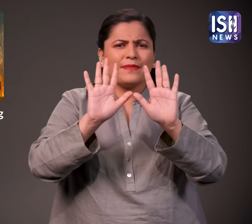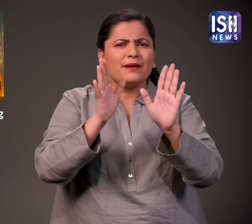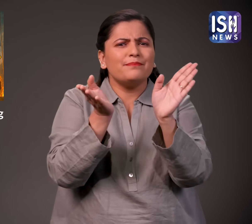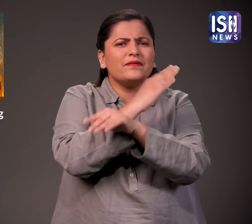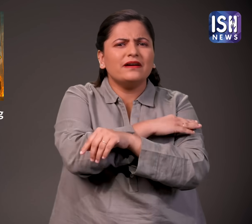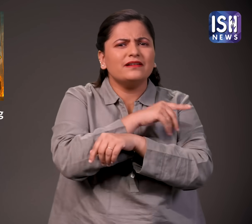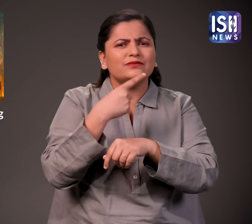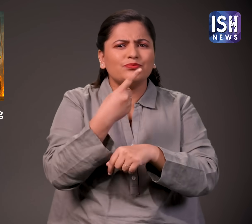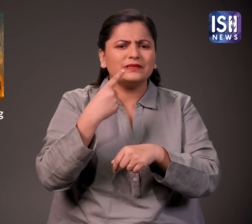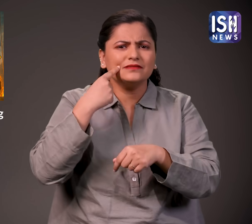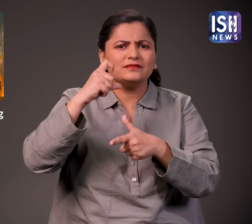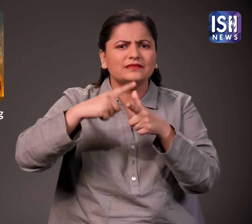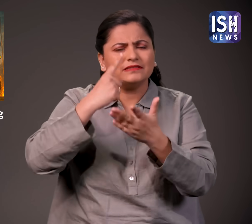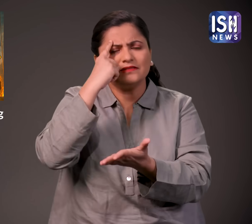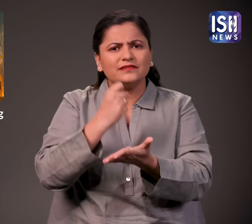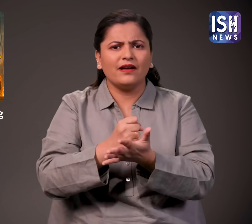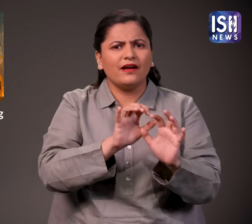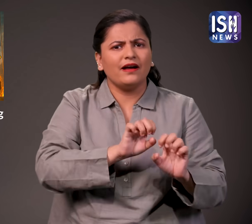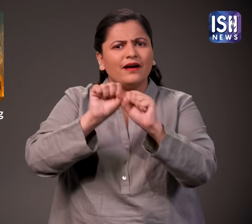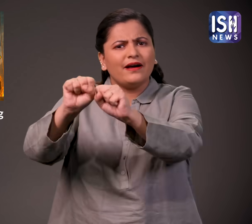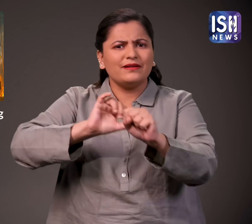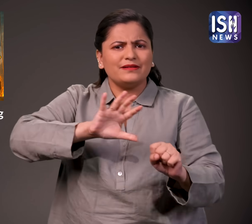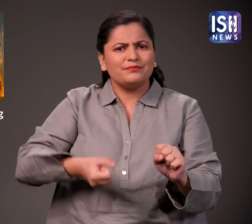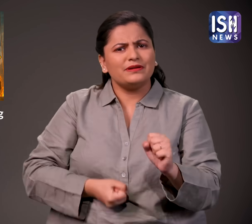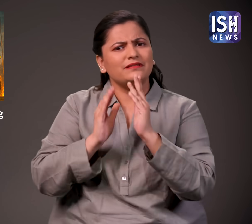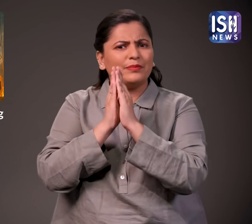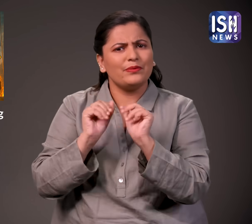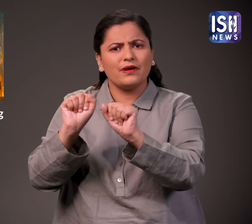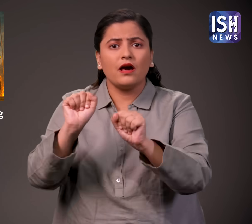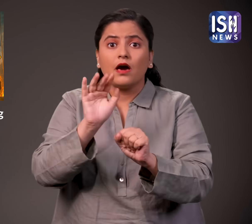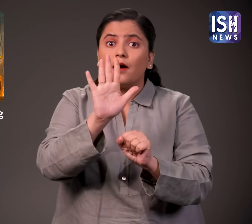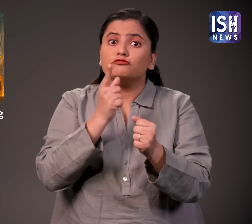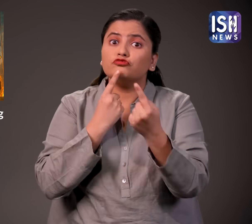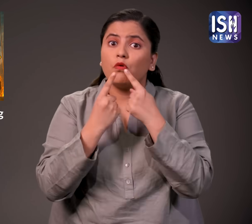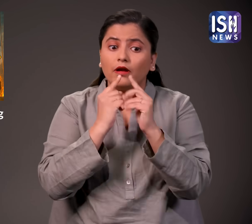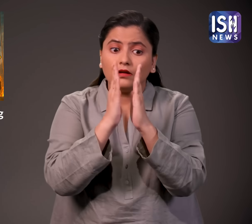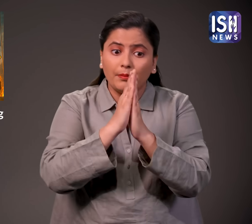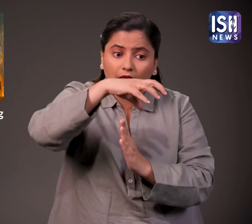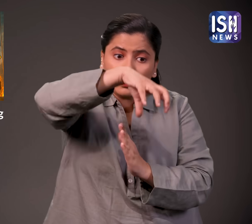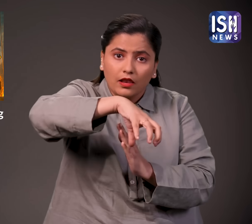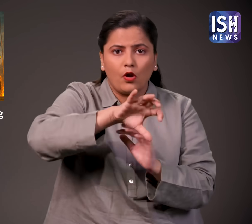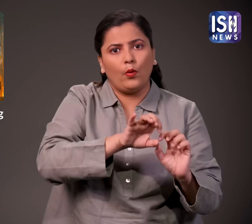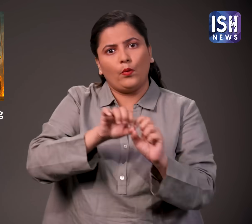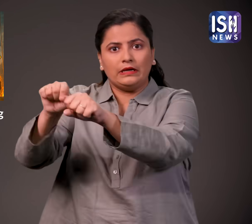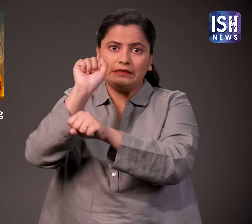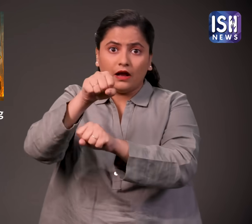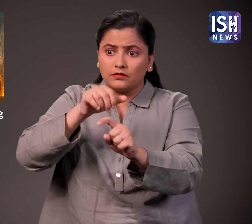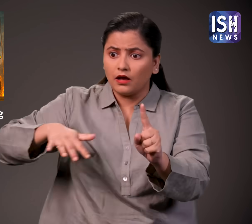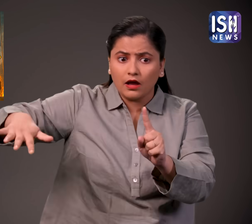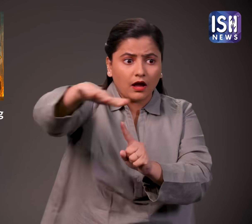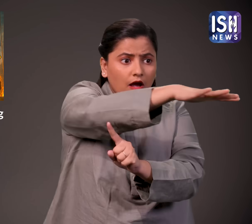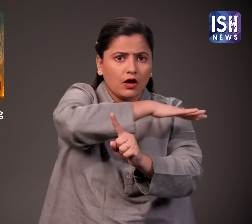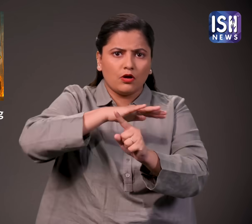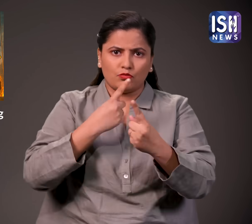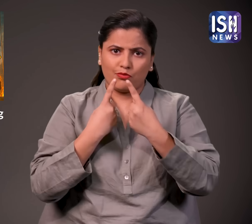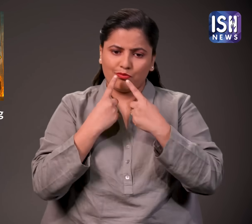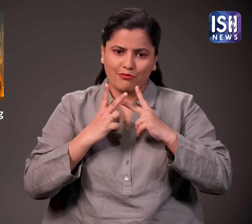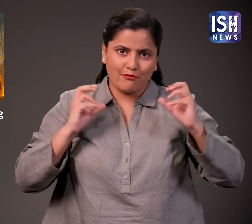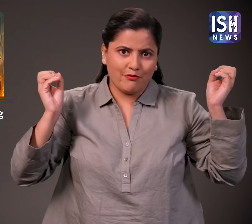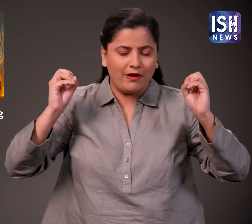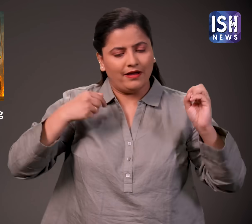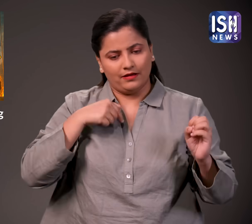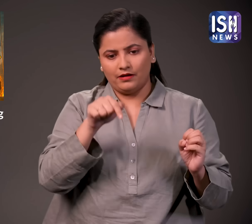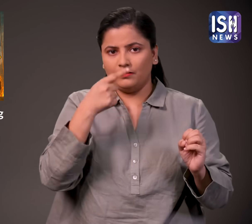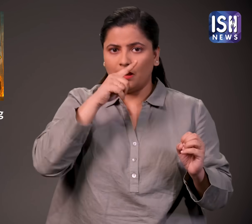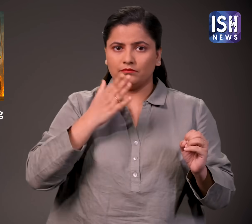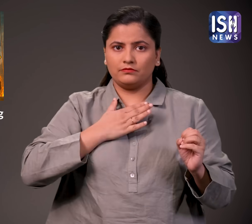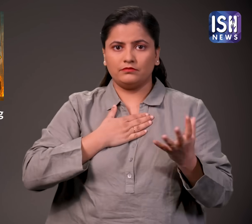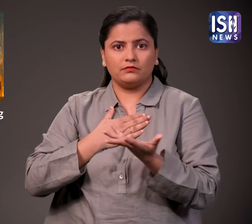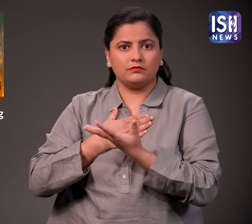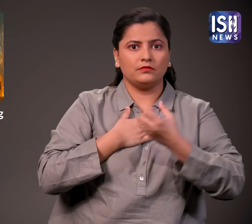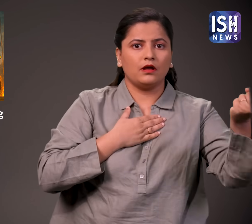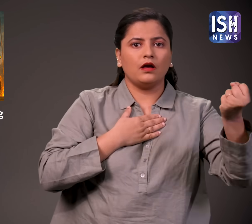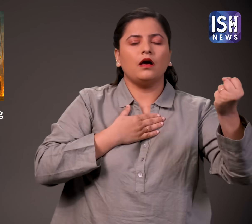This is because the ICJ decision did not clearly say to whom the land around the temple belongs to.